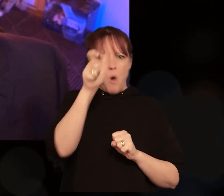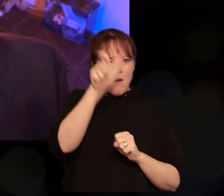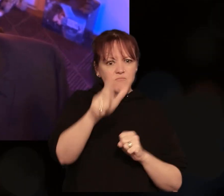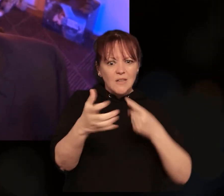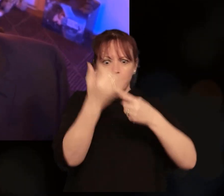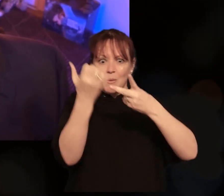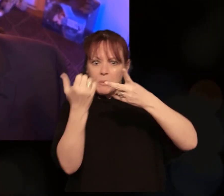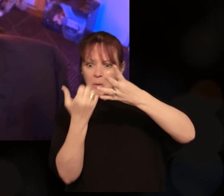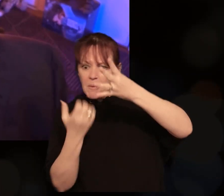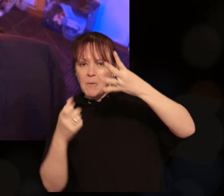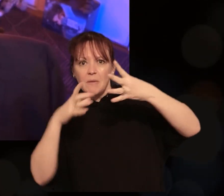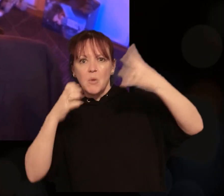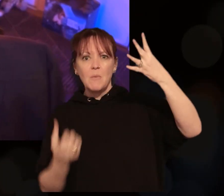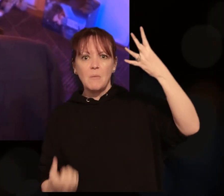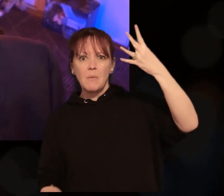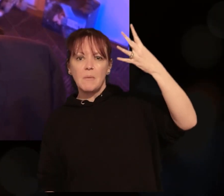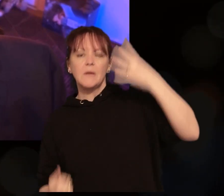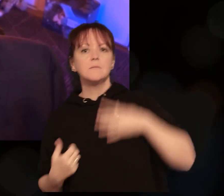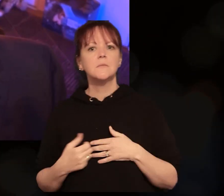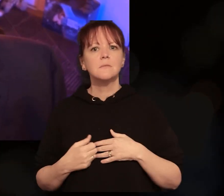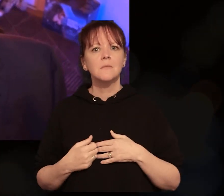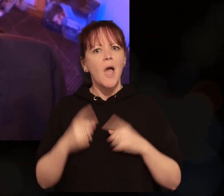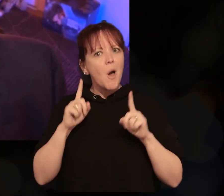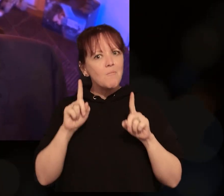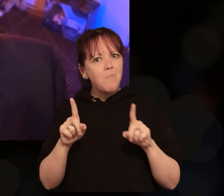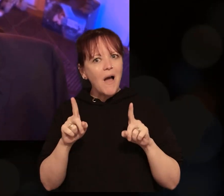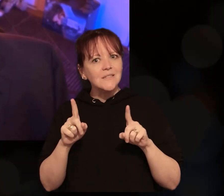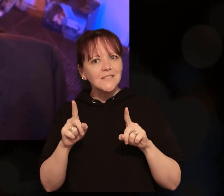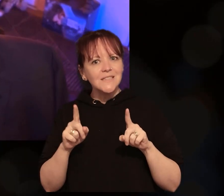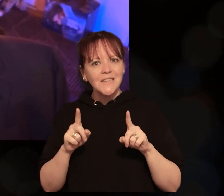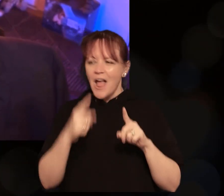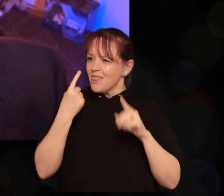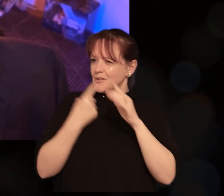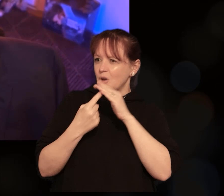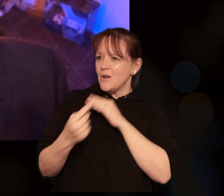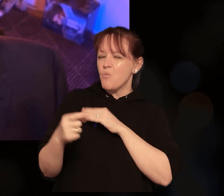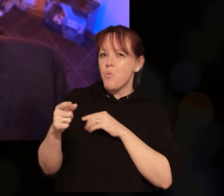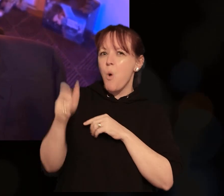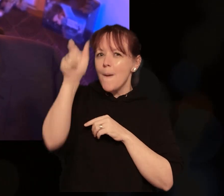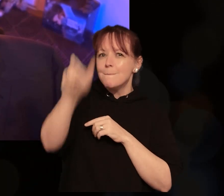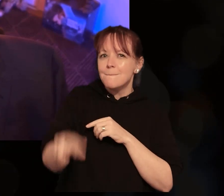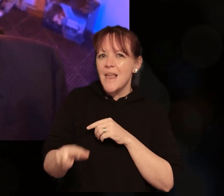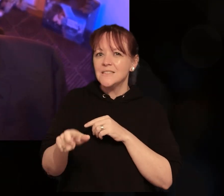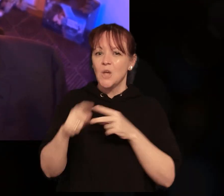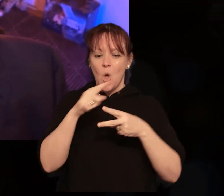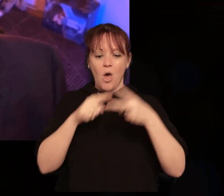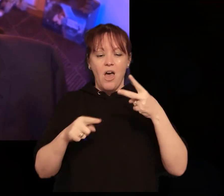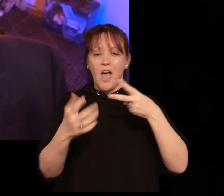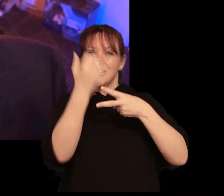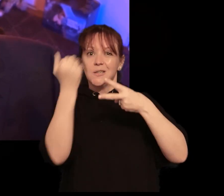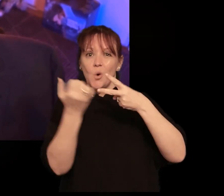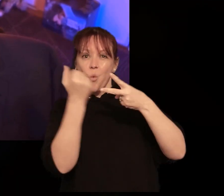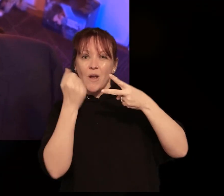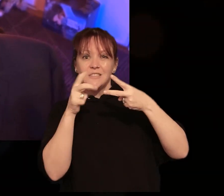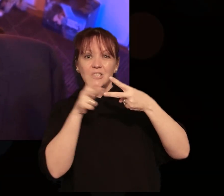Which is a very clear and positive statement on the trajectory of the industry compared to just a few short years ago.